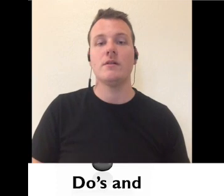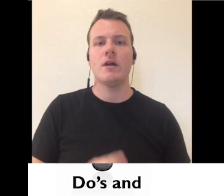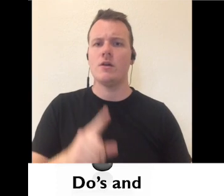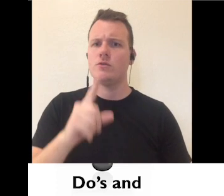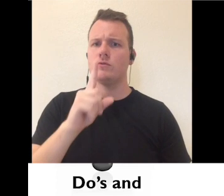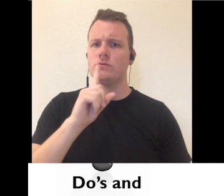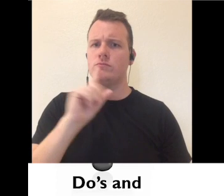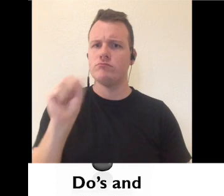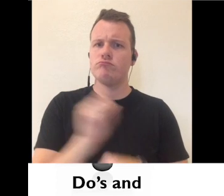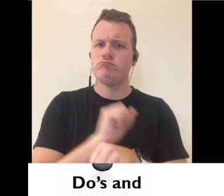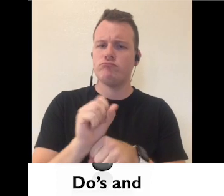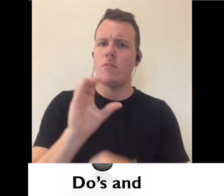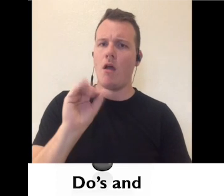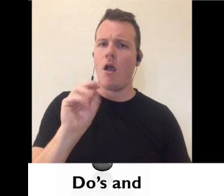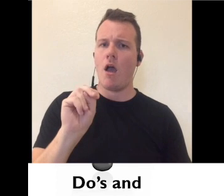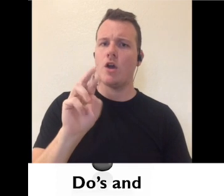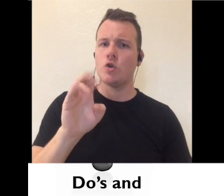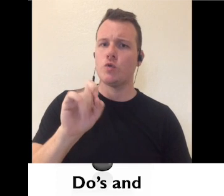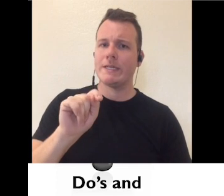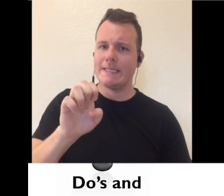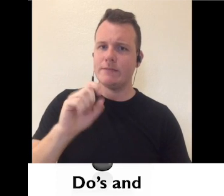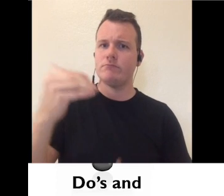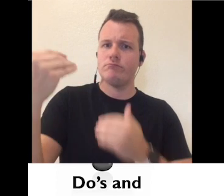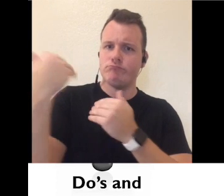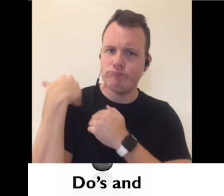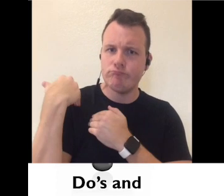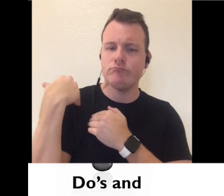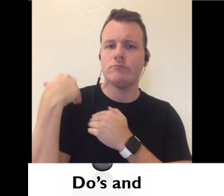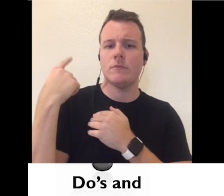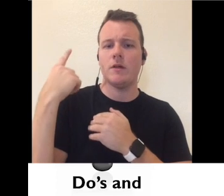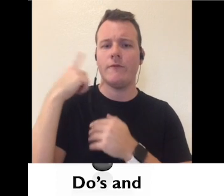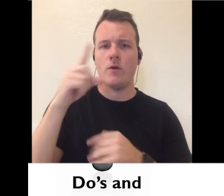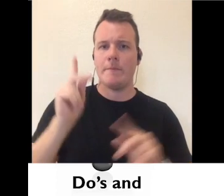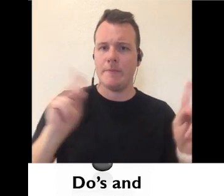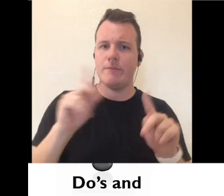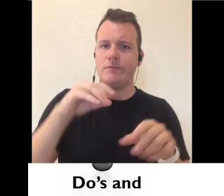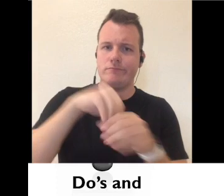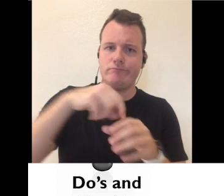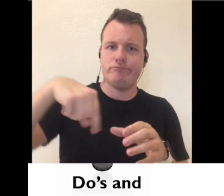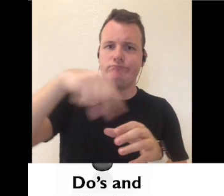concrete goals and responsibilities for individuals within that within the